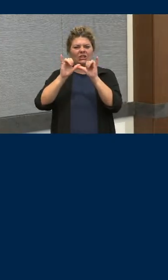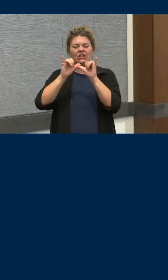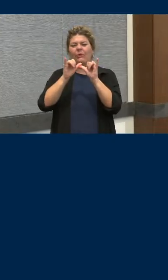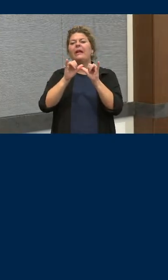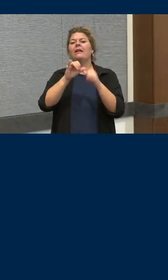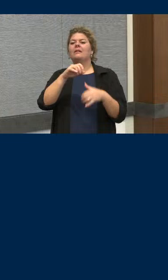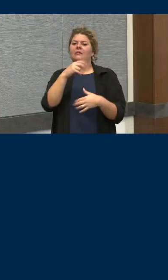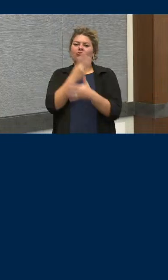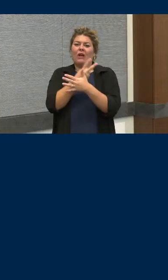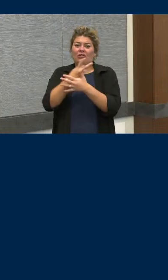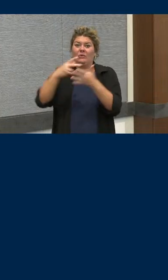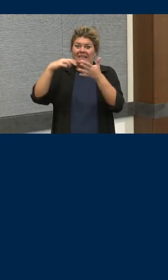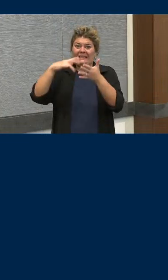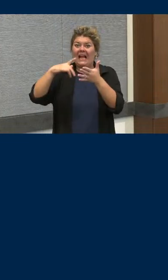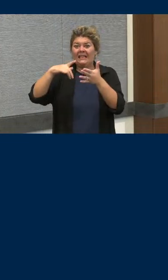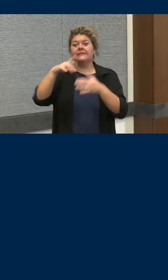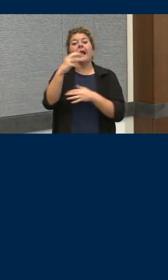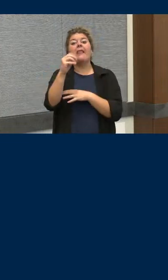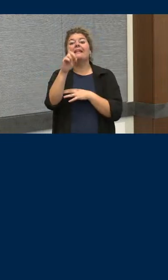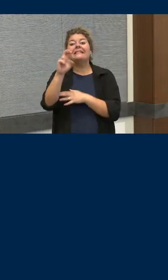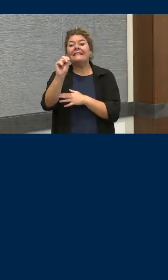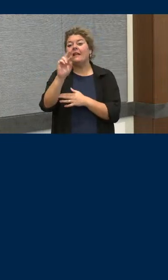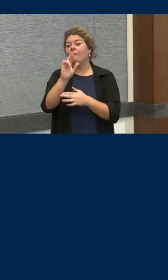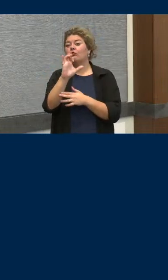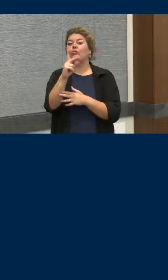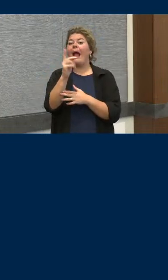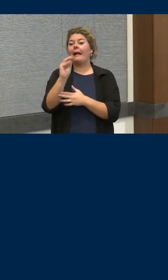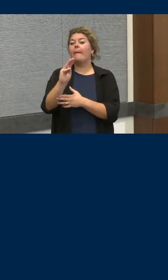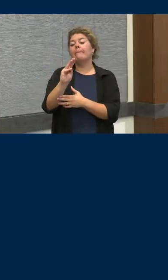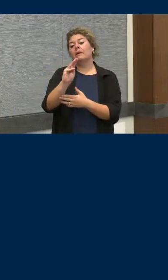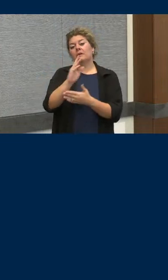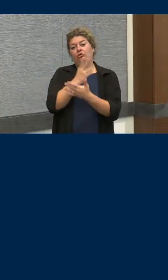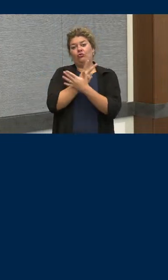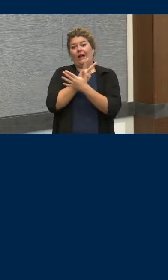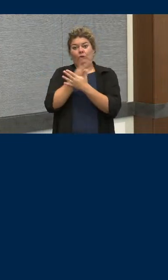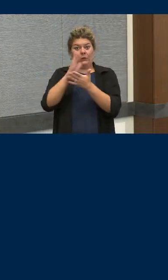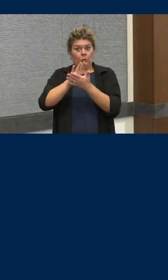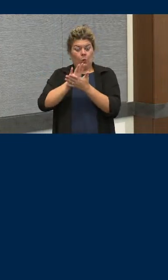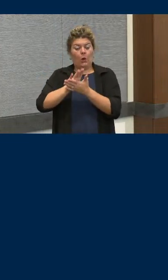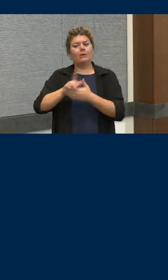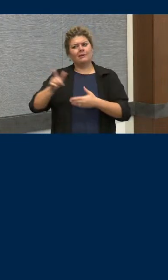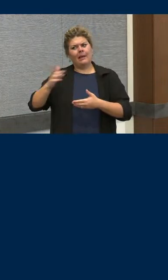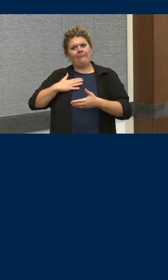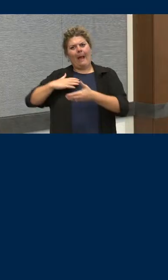Studies, and Dean of the Rackham